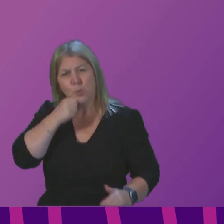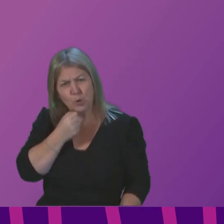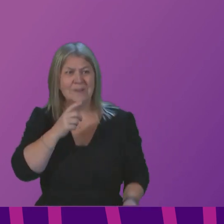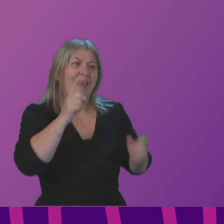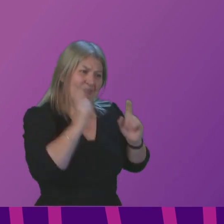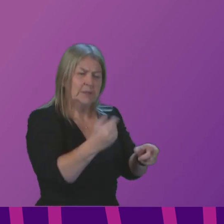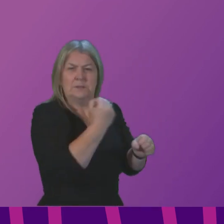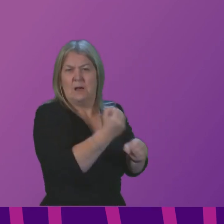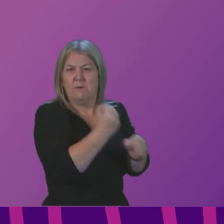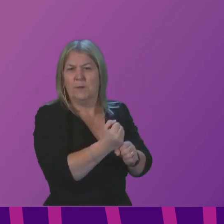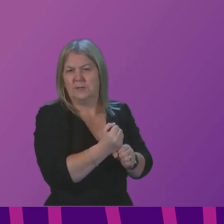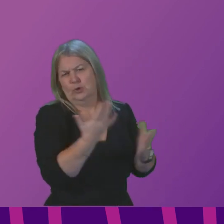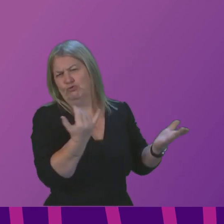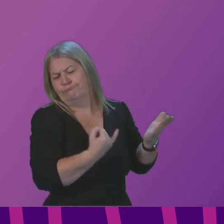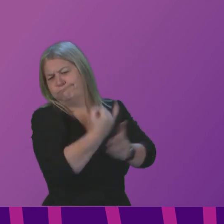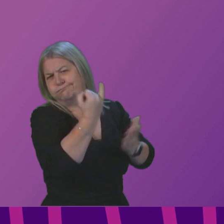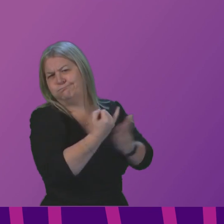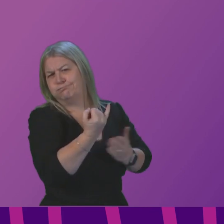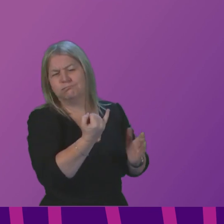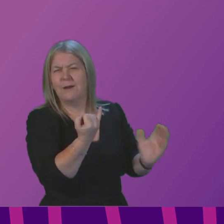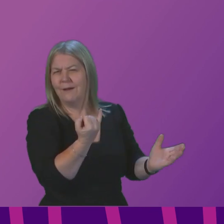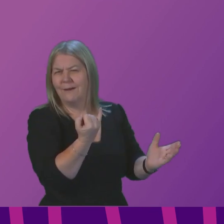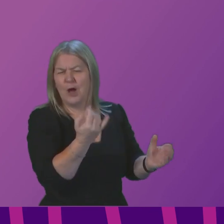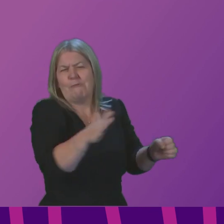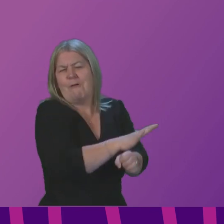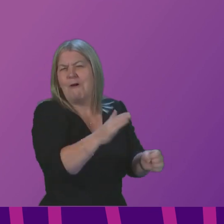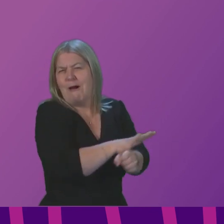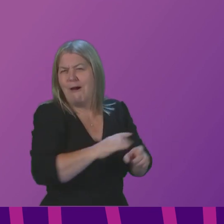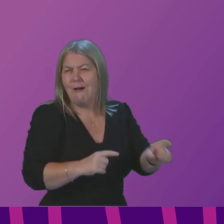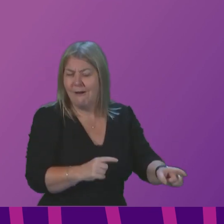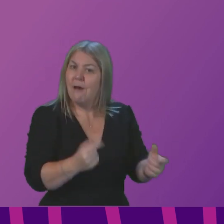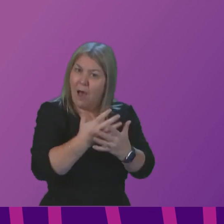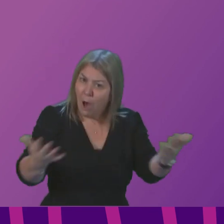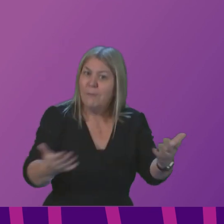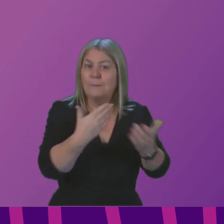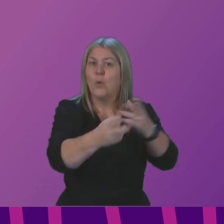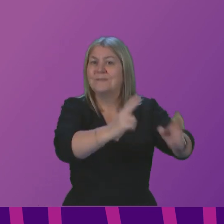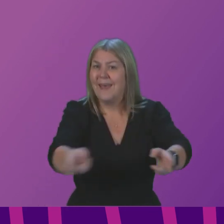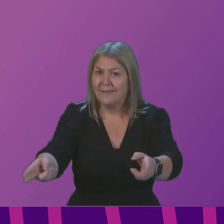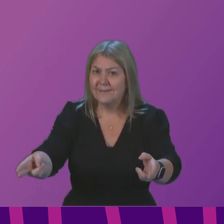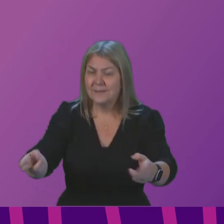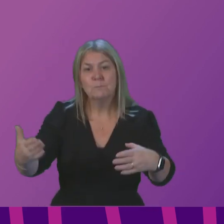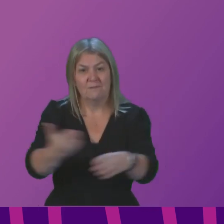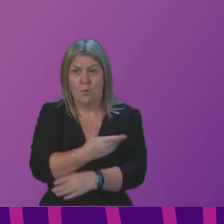is denial and cover-up. How many more families have to lose loved ones before anyone is held